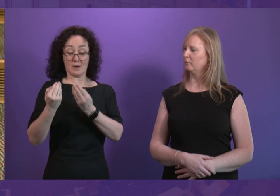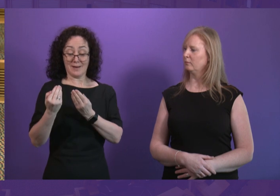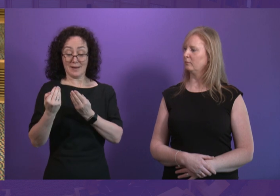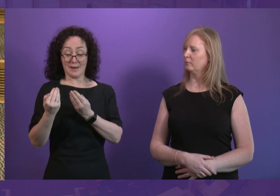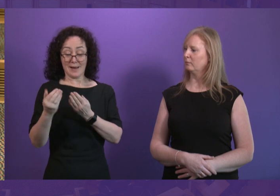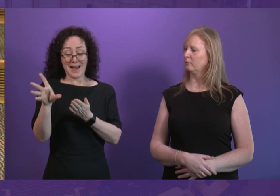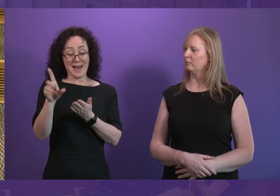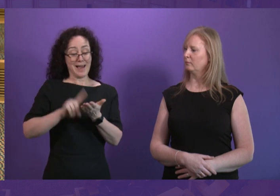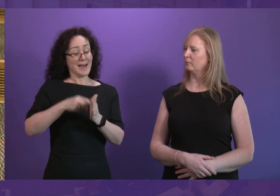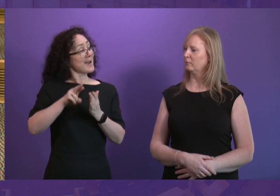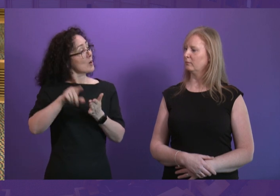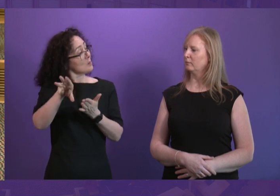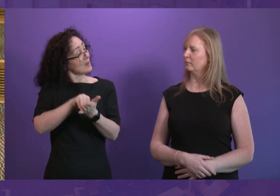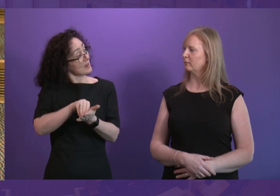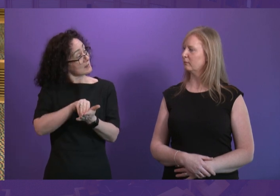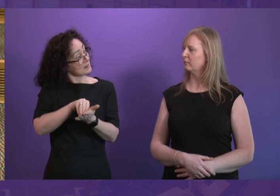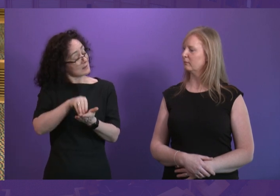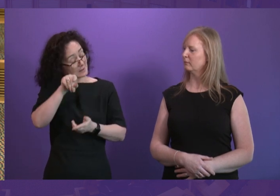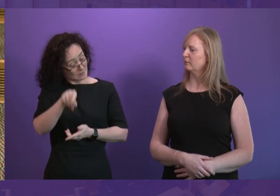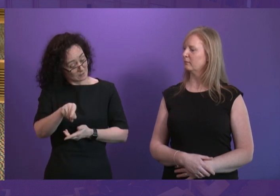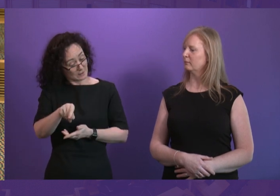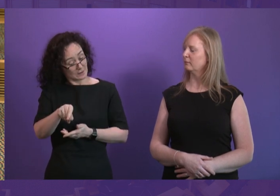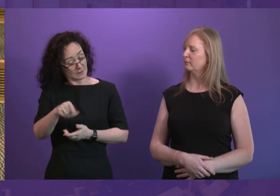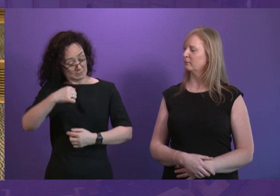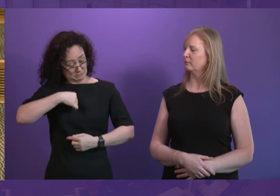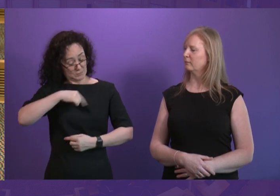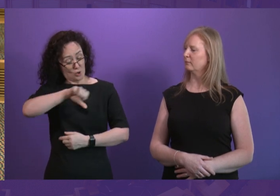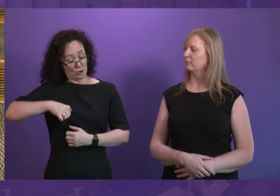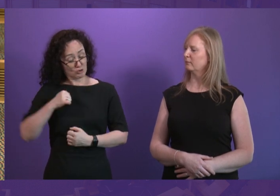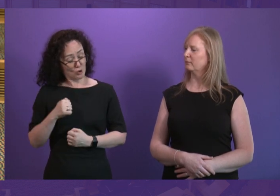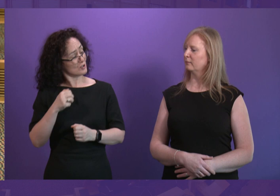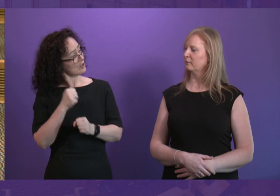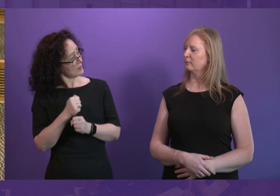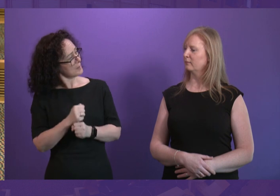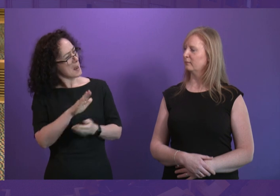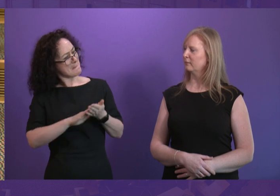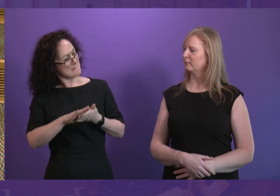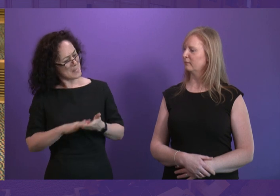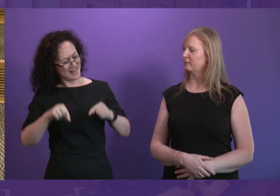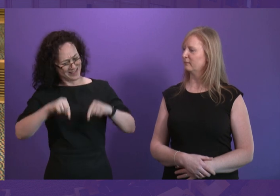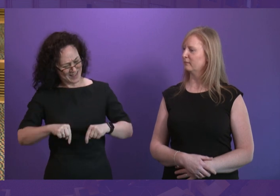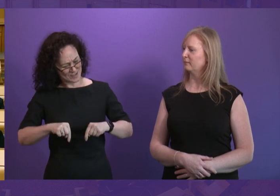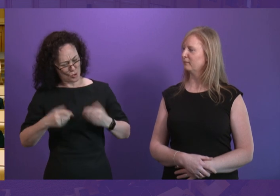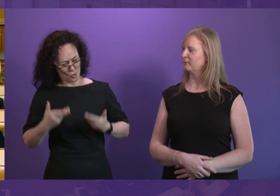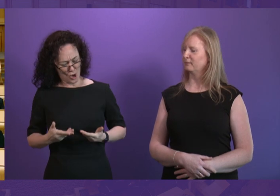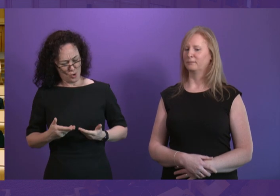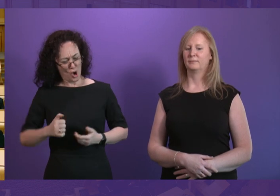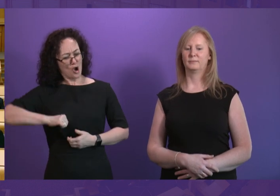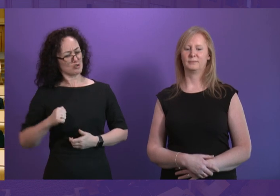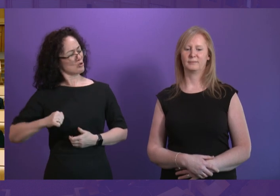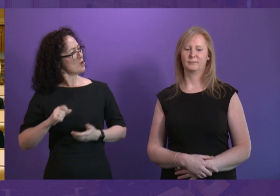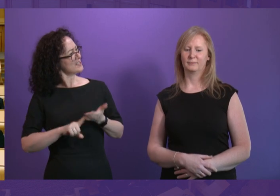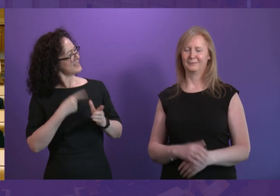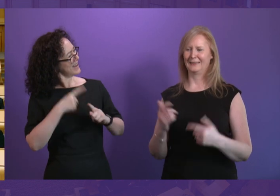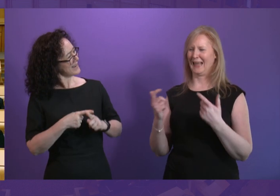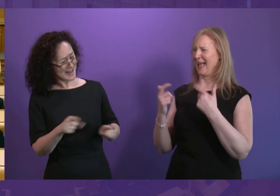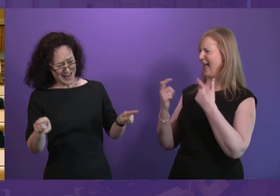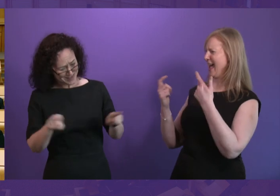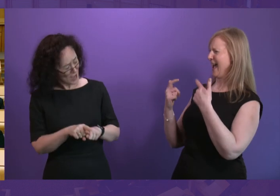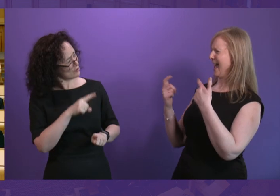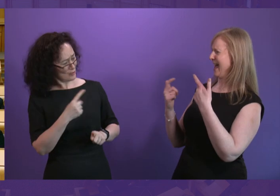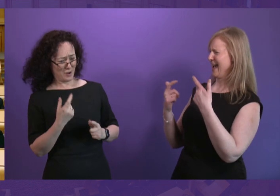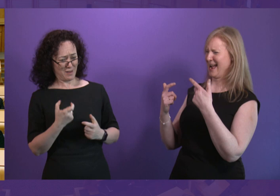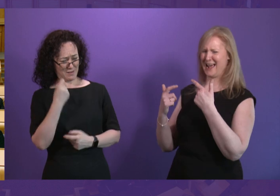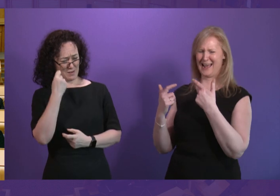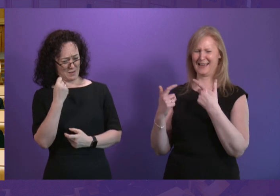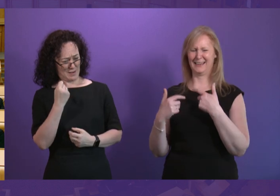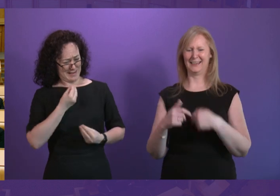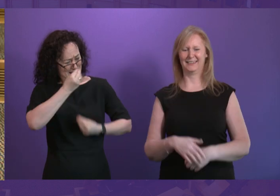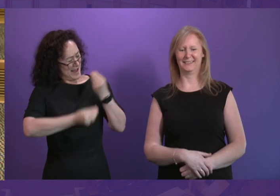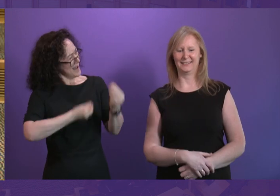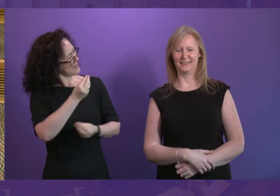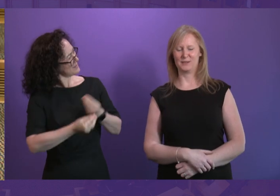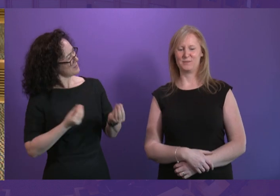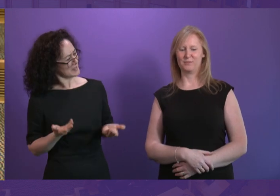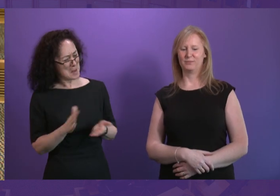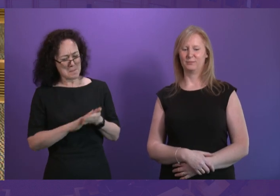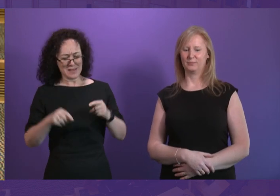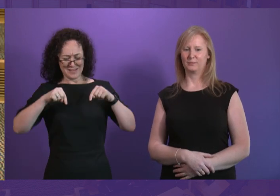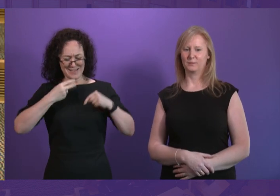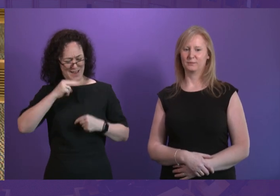use of those powers is a Tory tax. That sounds ridiculous, but that is the logic of the Tory